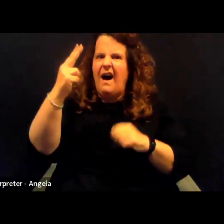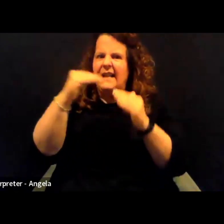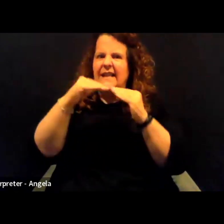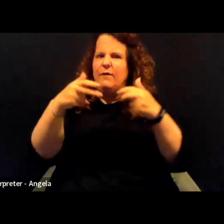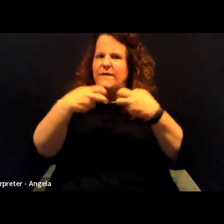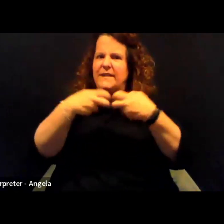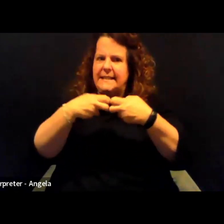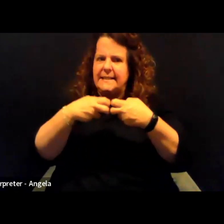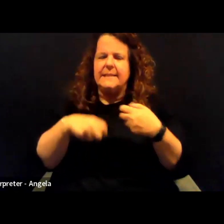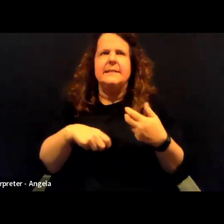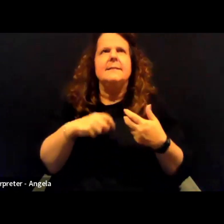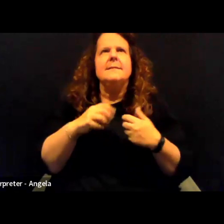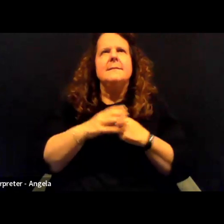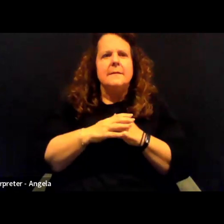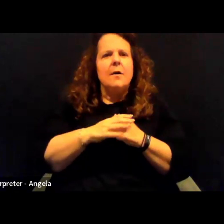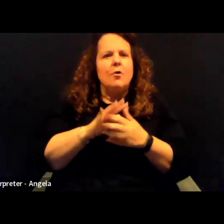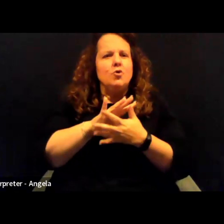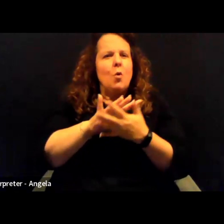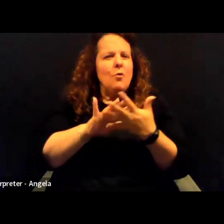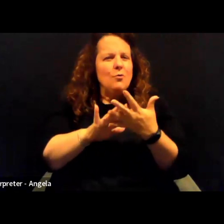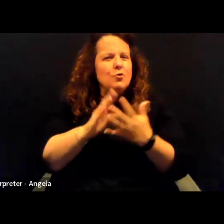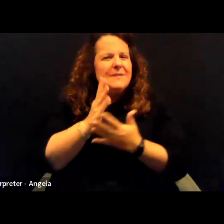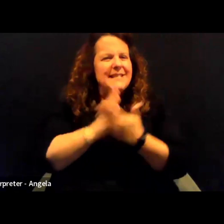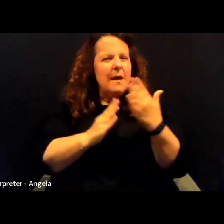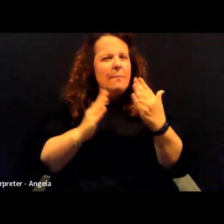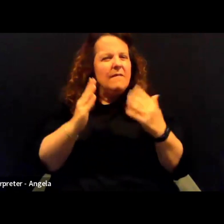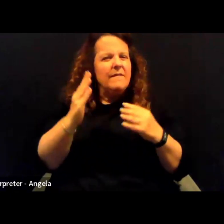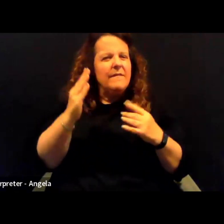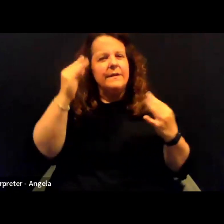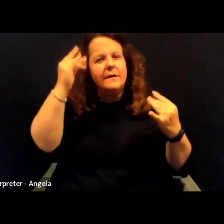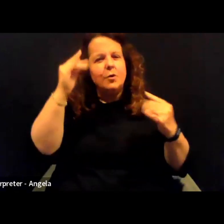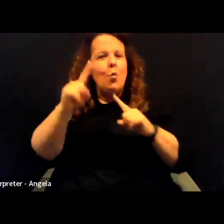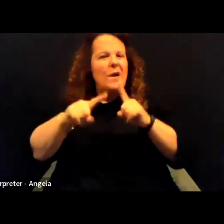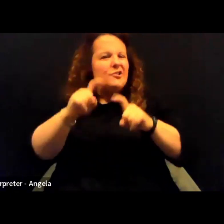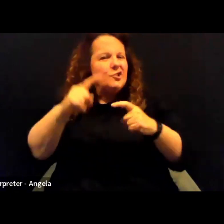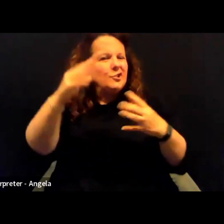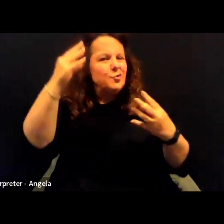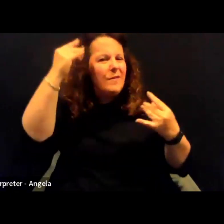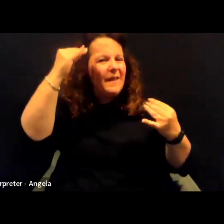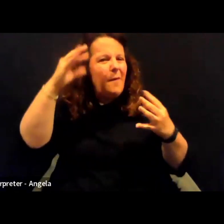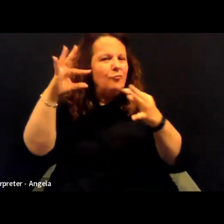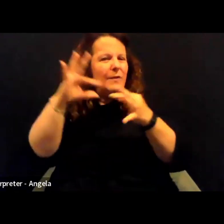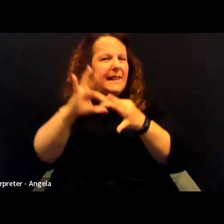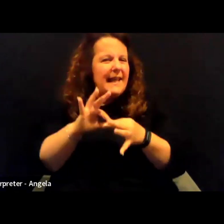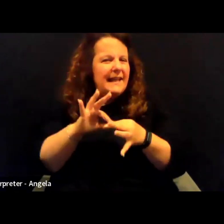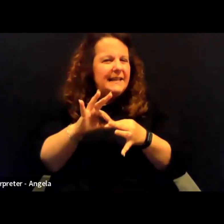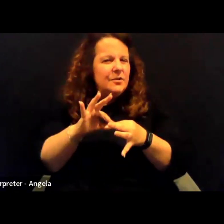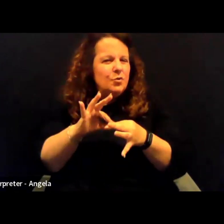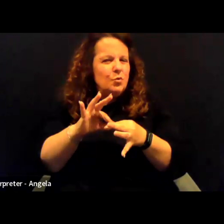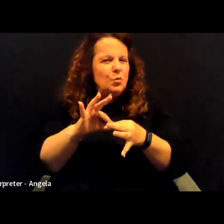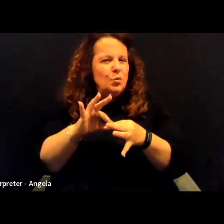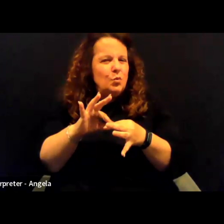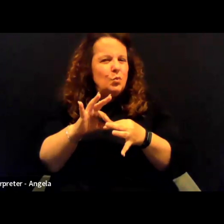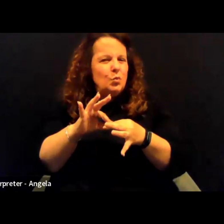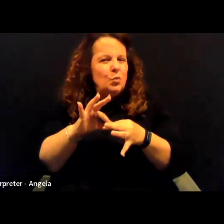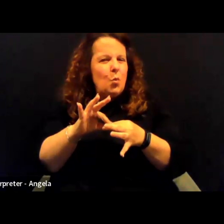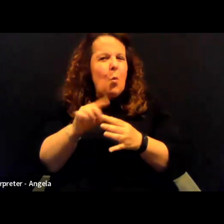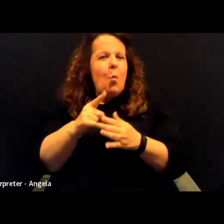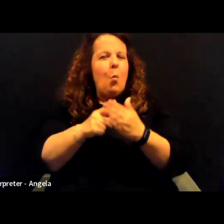So those are some of the things to think about in relation to what you might need.